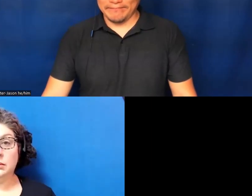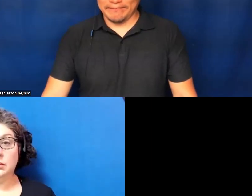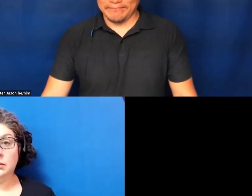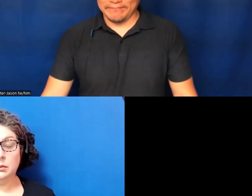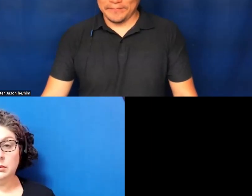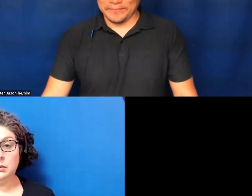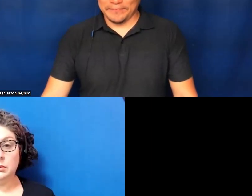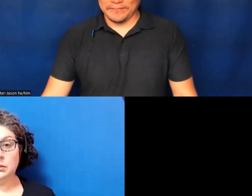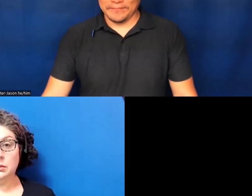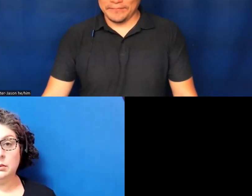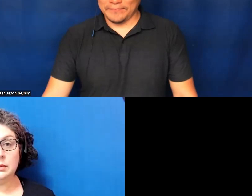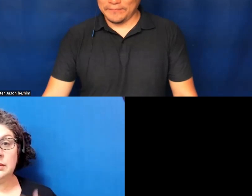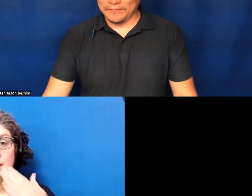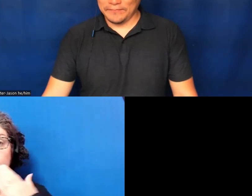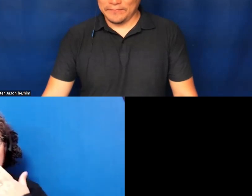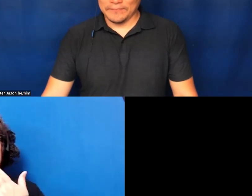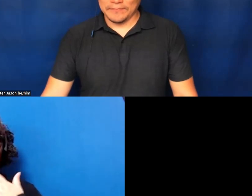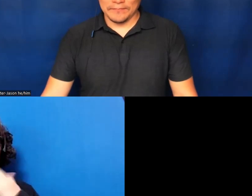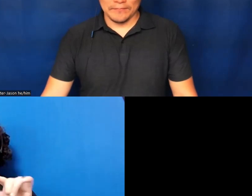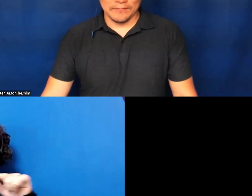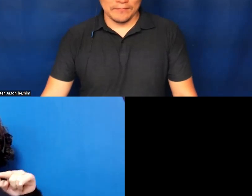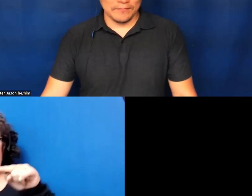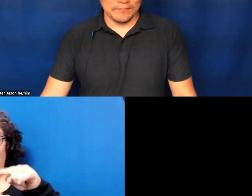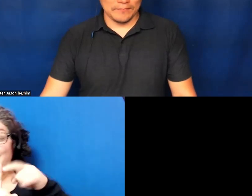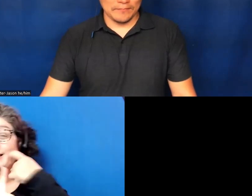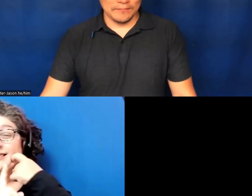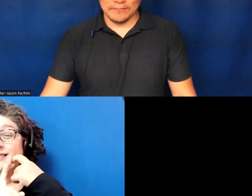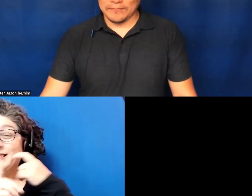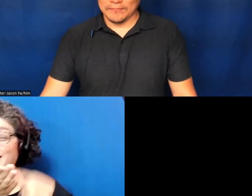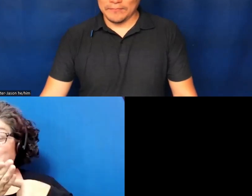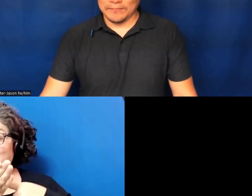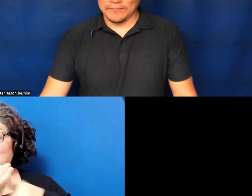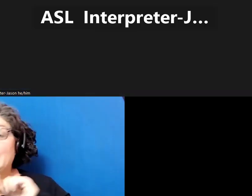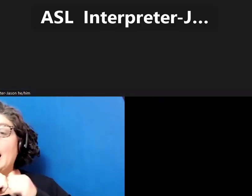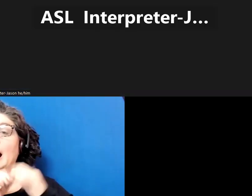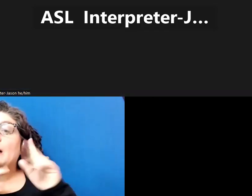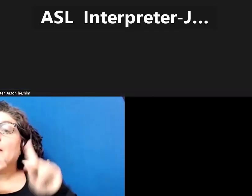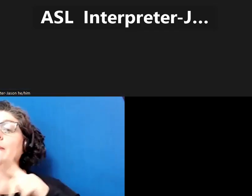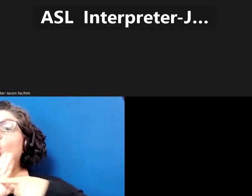Thank you so much.Thank you, Ami. Case Ami discussed are how people are represented.